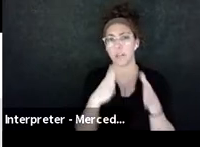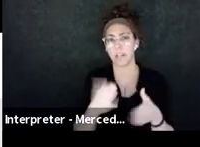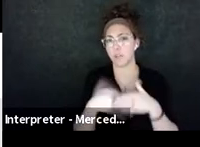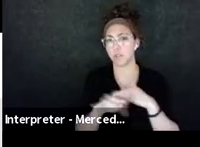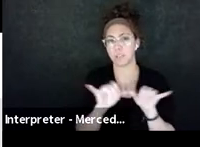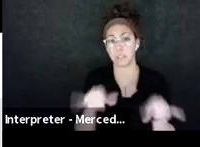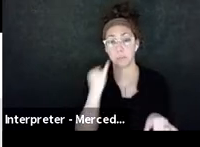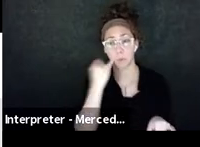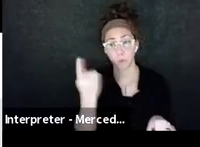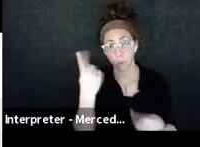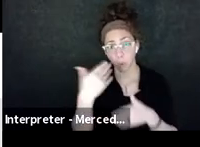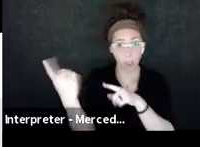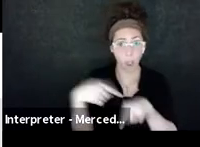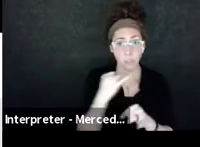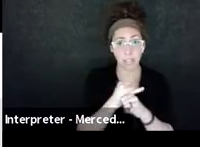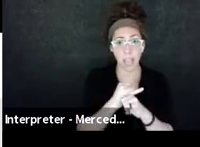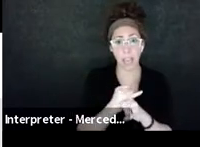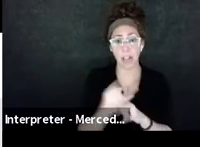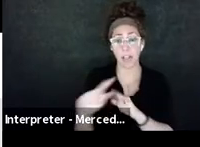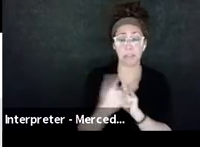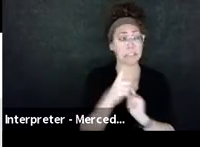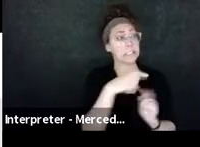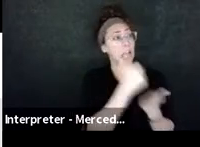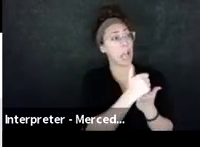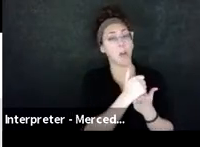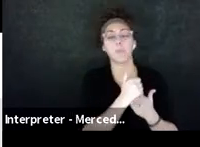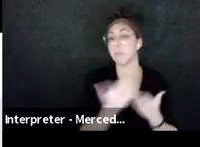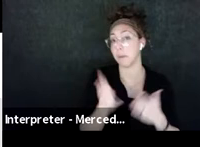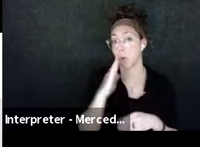maria.rodriguez: A one point or another, depending on their needs. They might be for you to any of these entities.